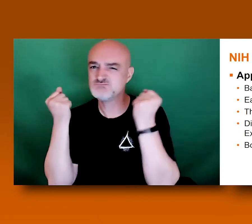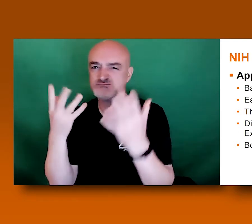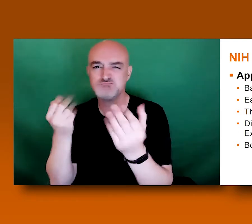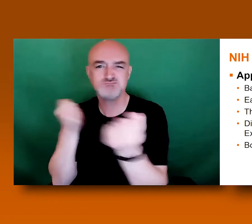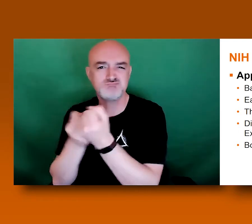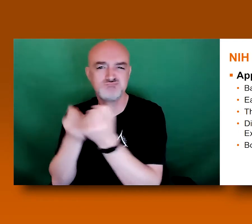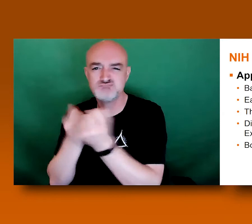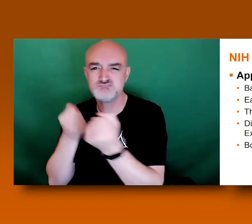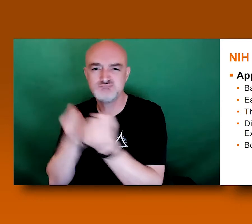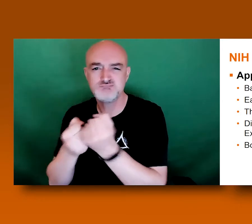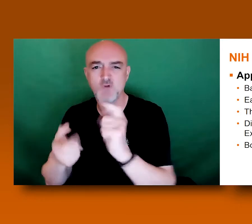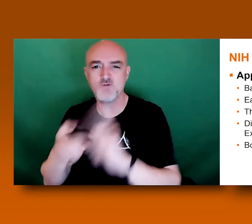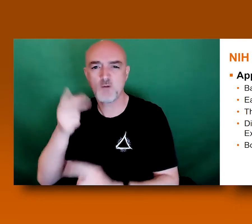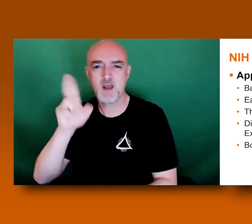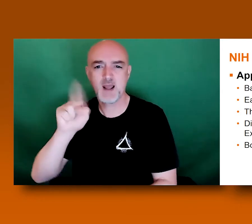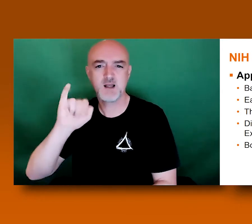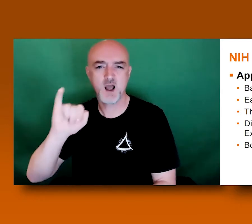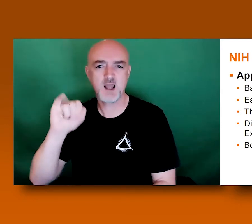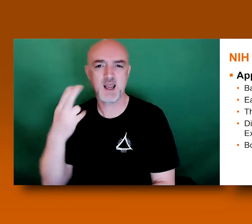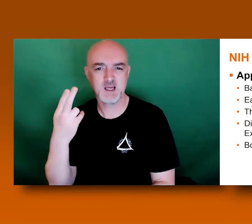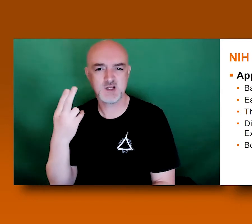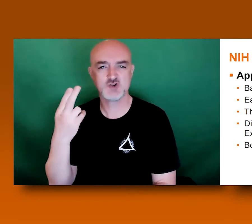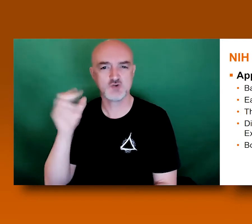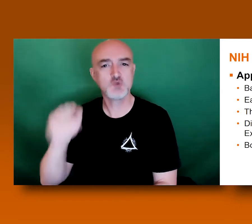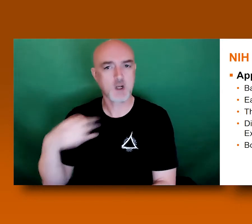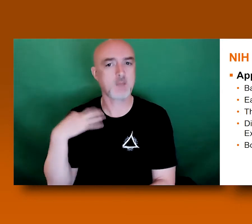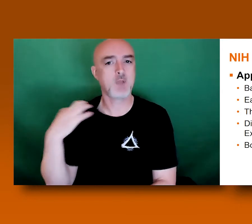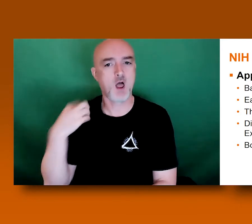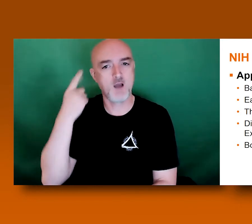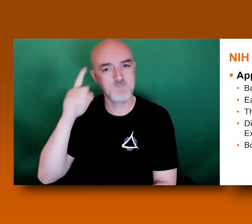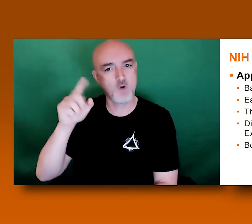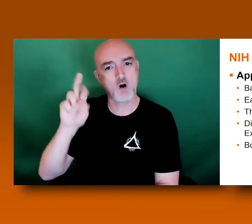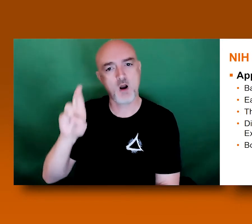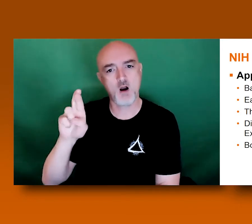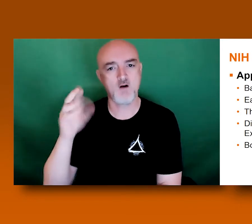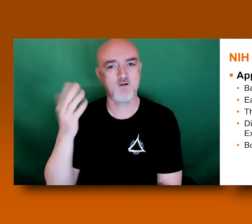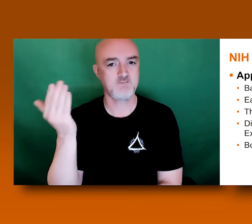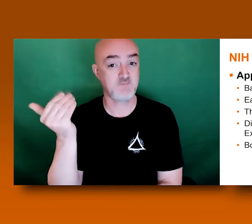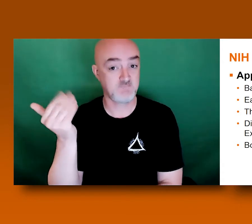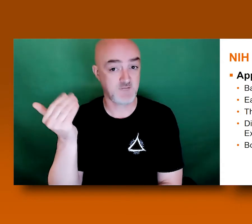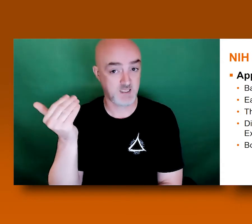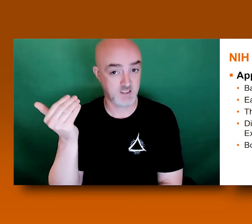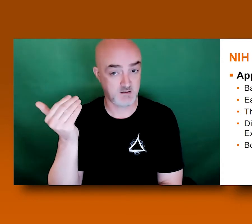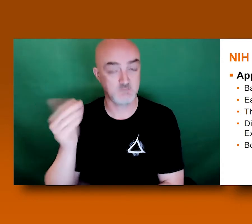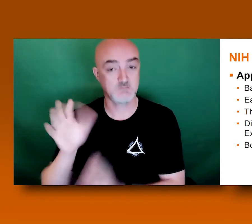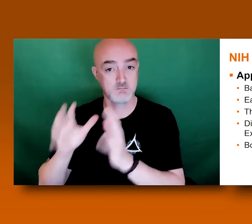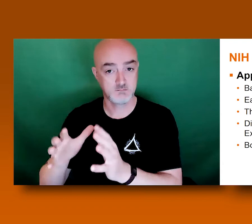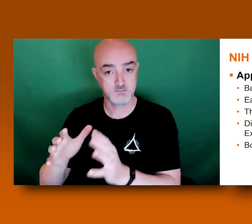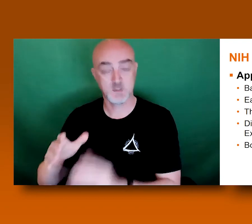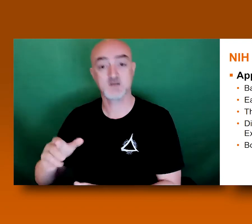have a lot of funding or support from NIH at large. They're able to apply for an R15 grant.